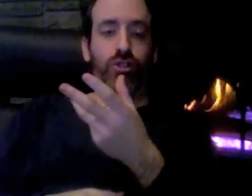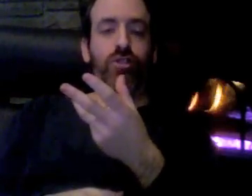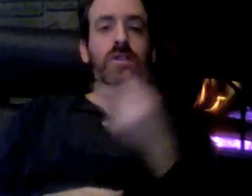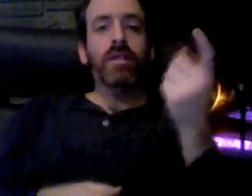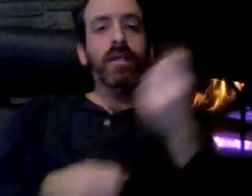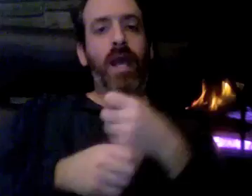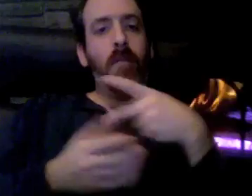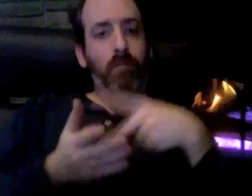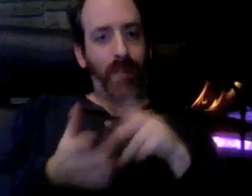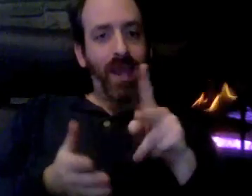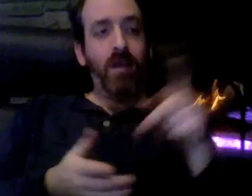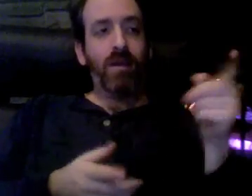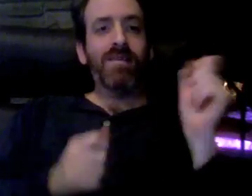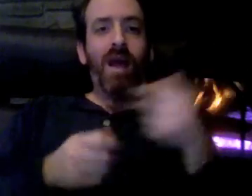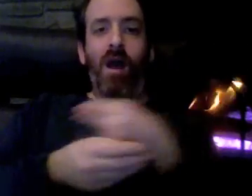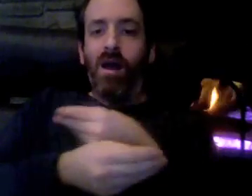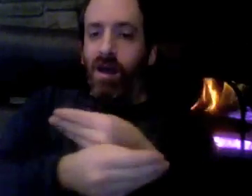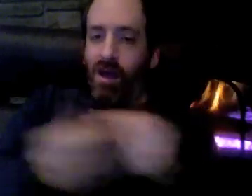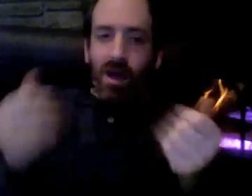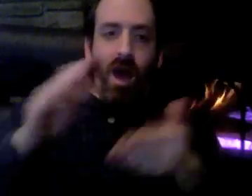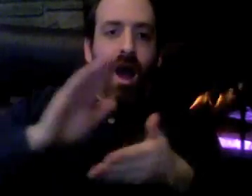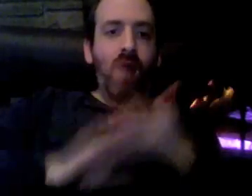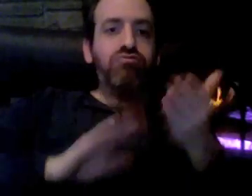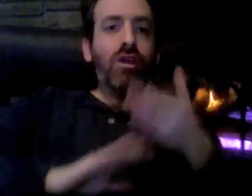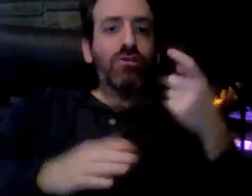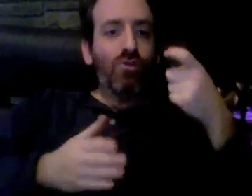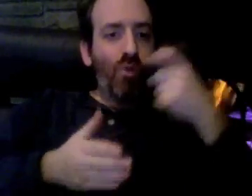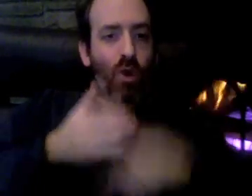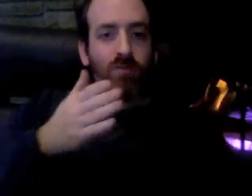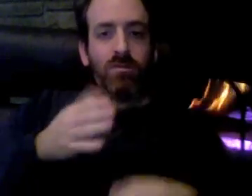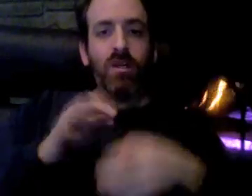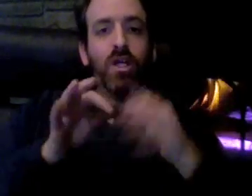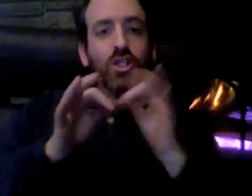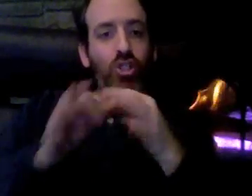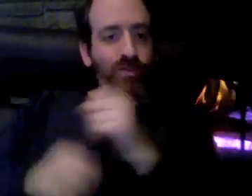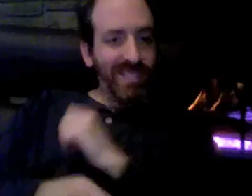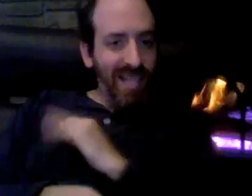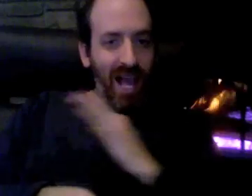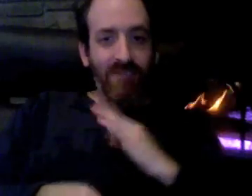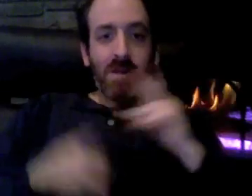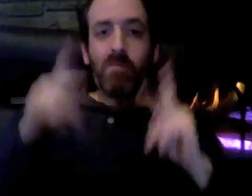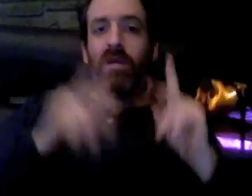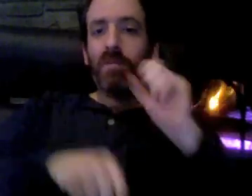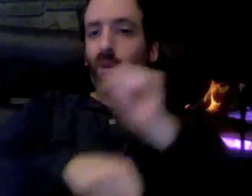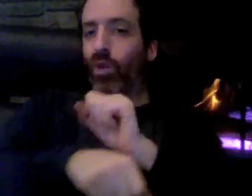Based on the reimbursement of my usage, they would be able to compensate their operational costs.